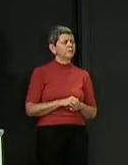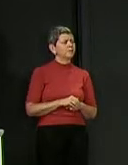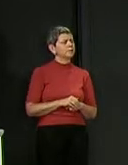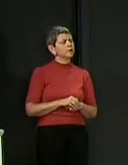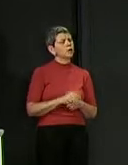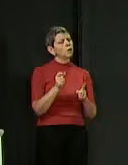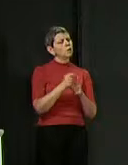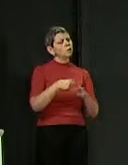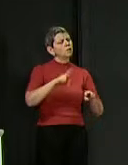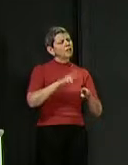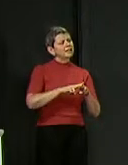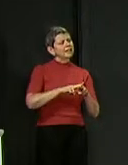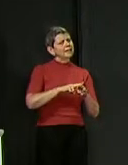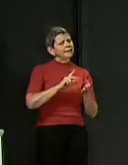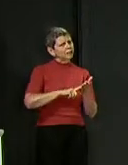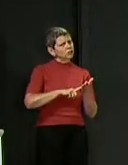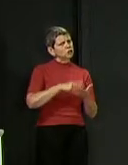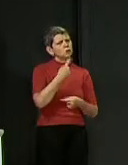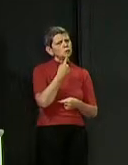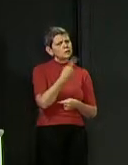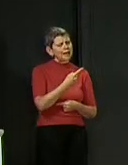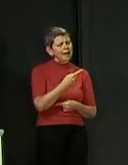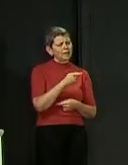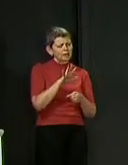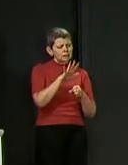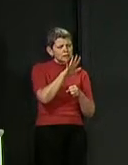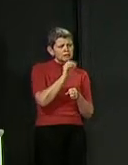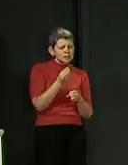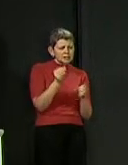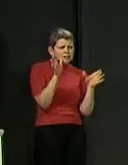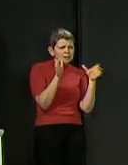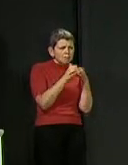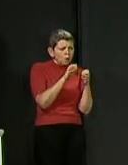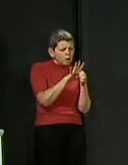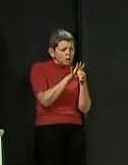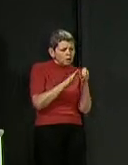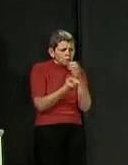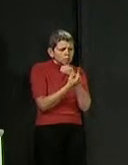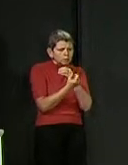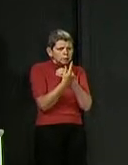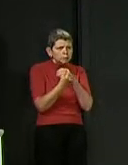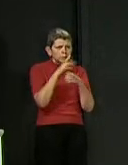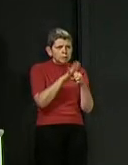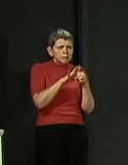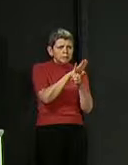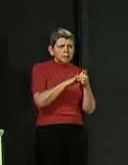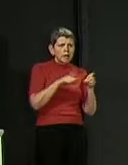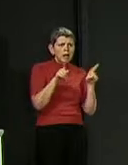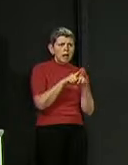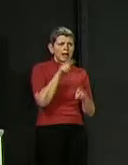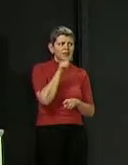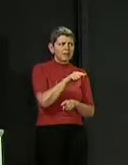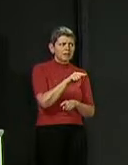history often tells us small clusters like this sometimes have a case where the rules